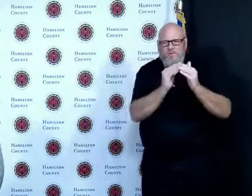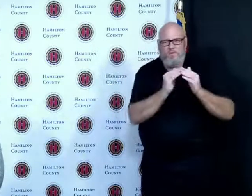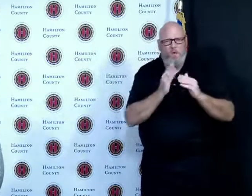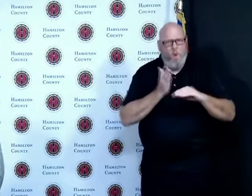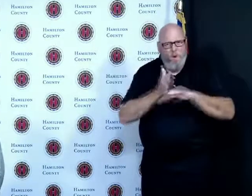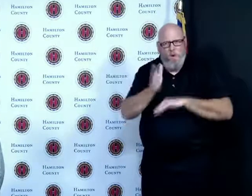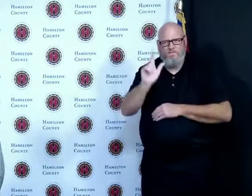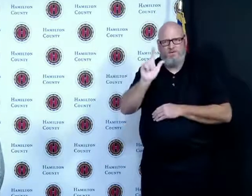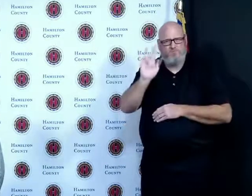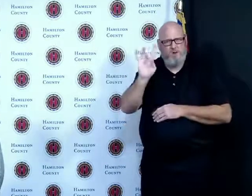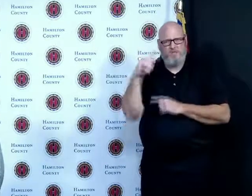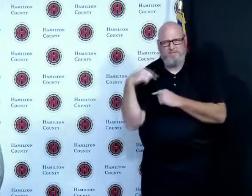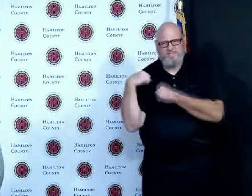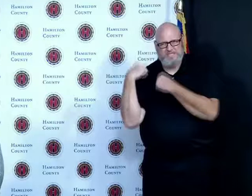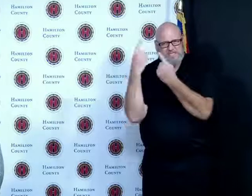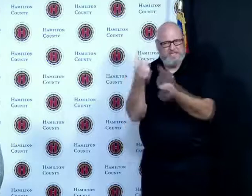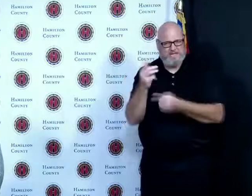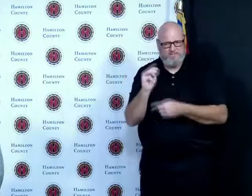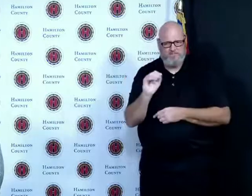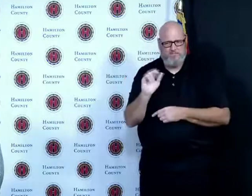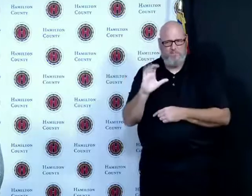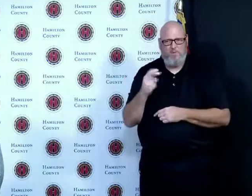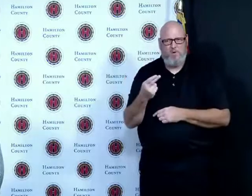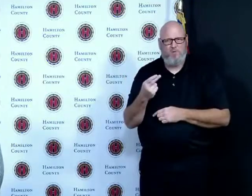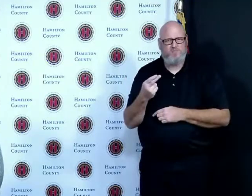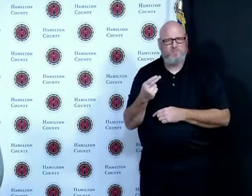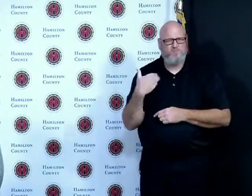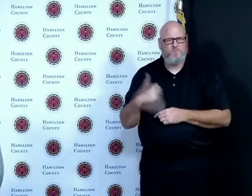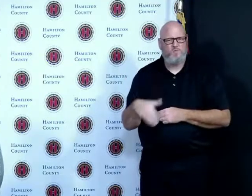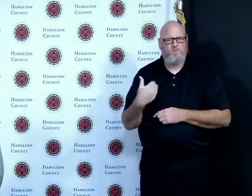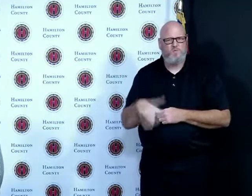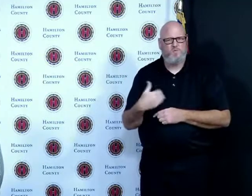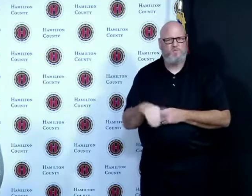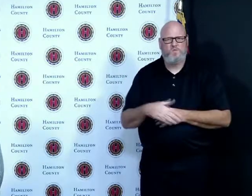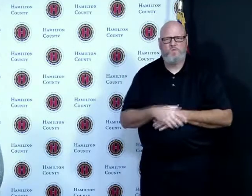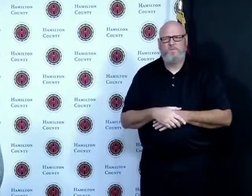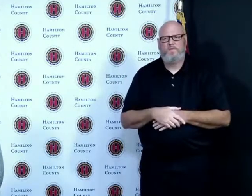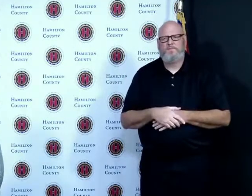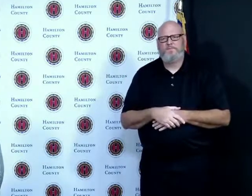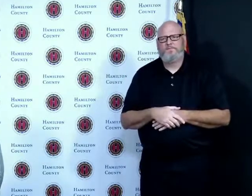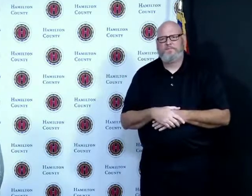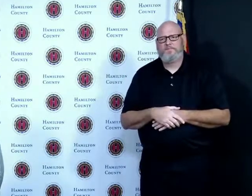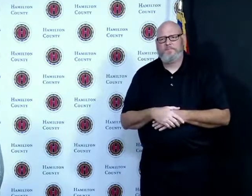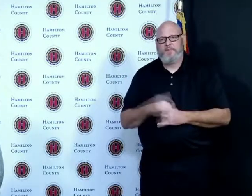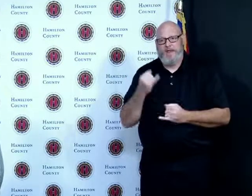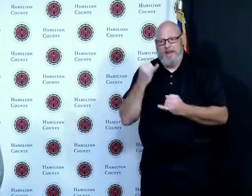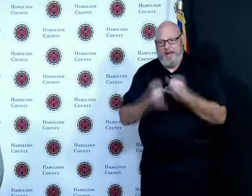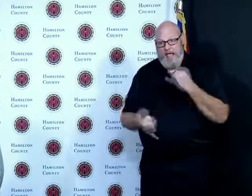and the last four have been all focused on the vaccine we had a town hall where we had a group